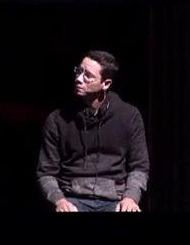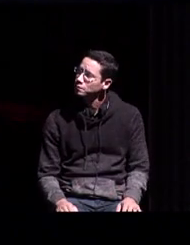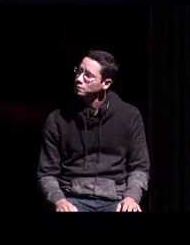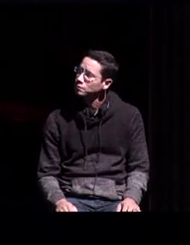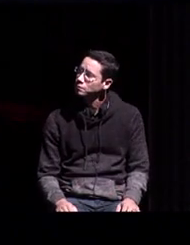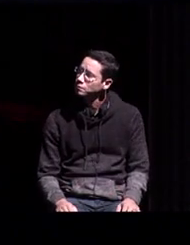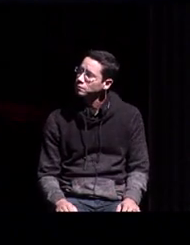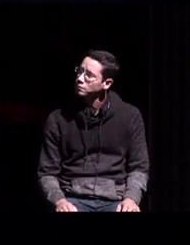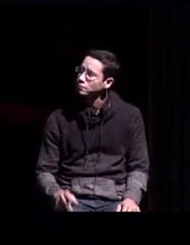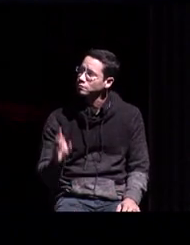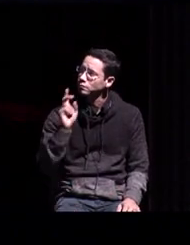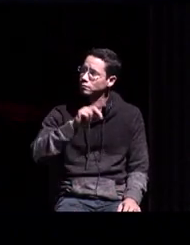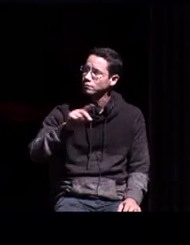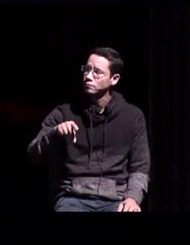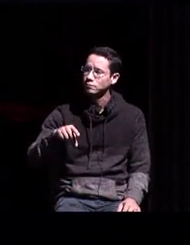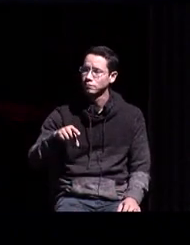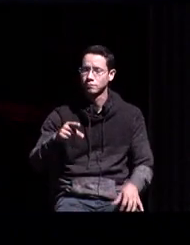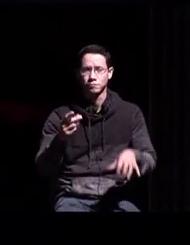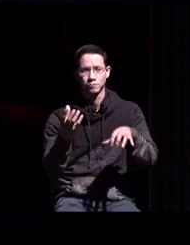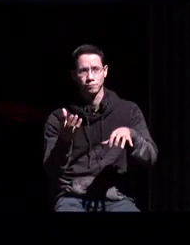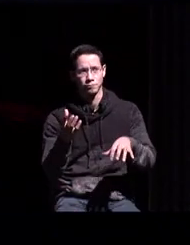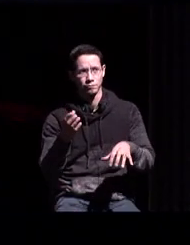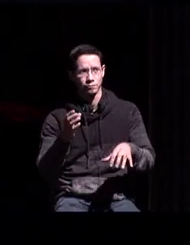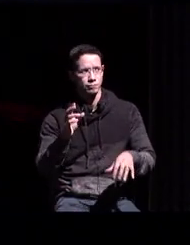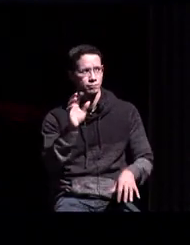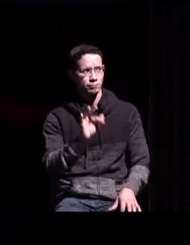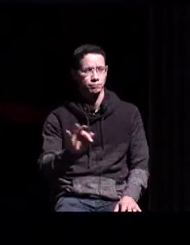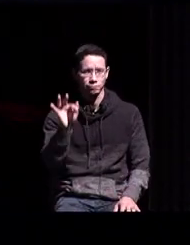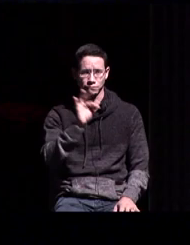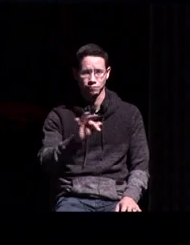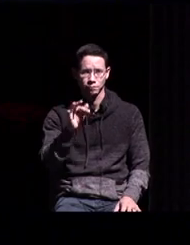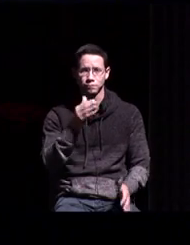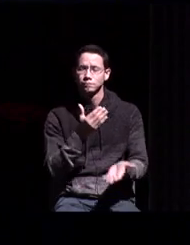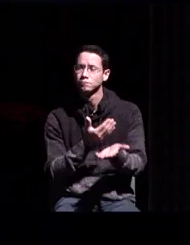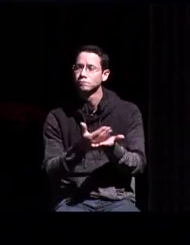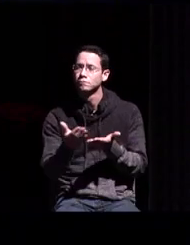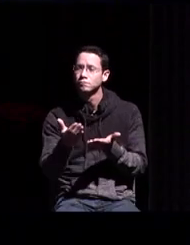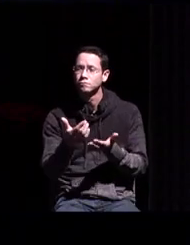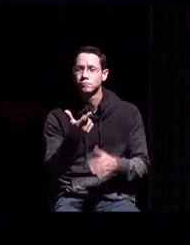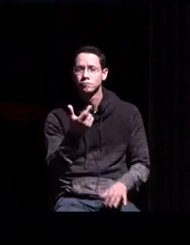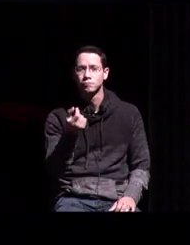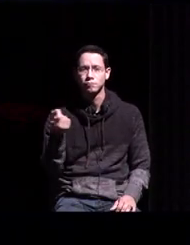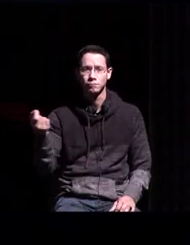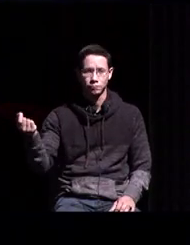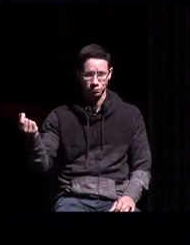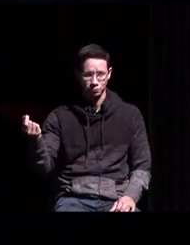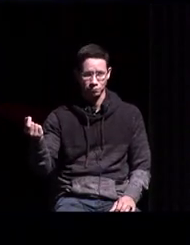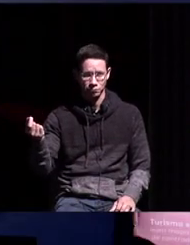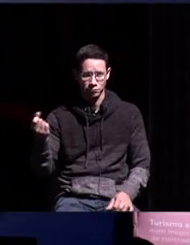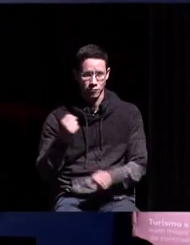a Professor at the University of Brasilia, that was published in the early 2000s, so it is rater out of date.